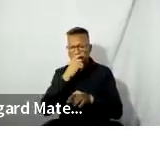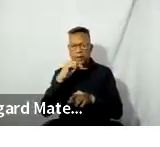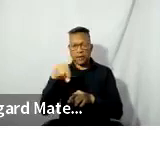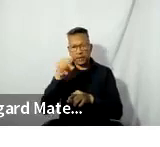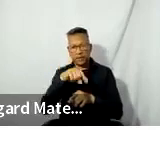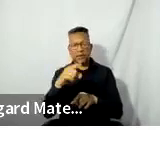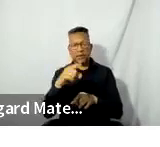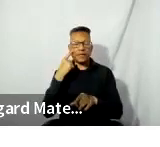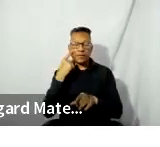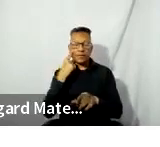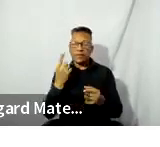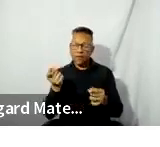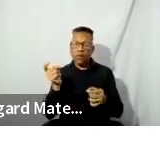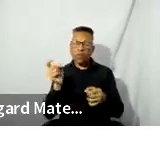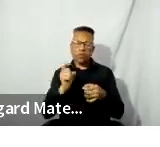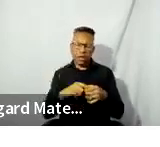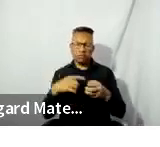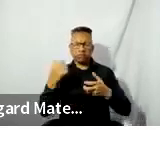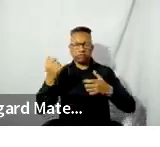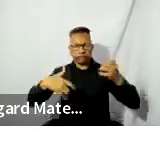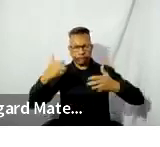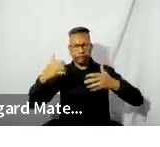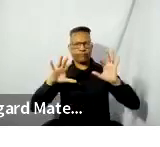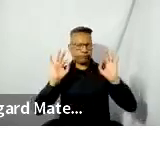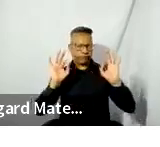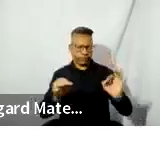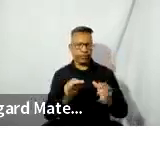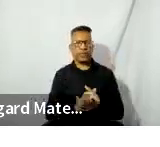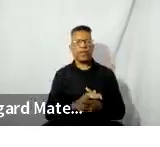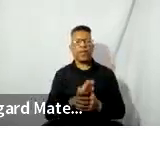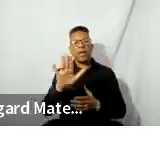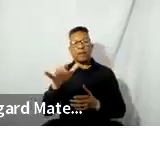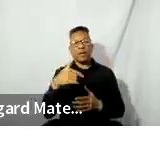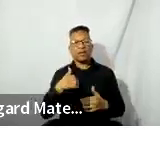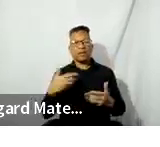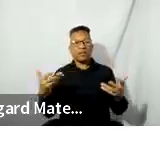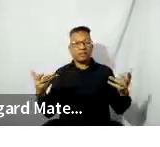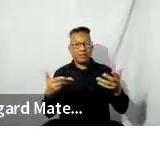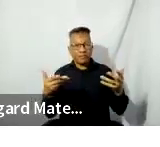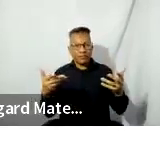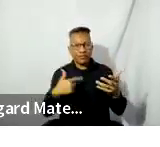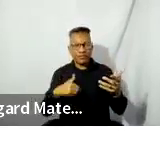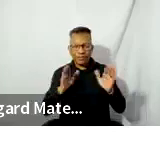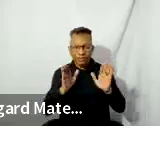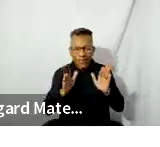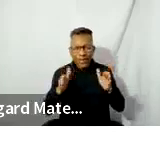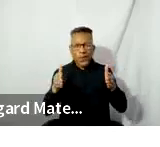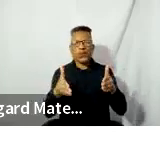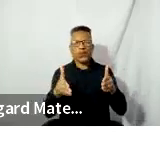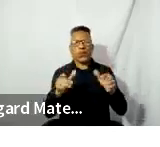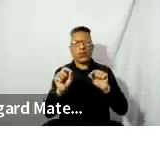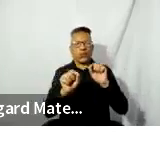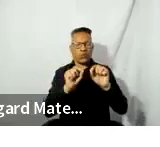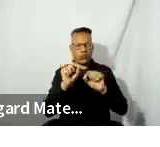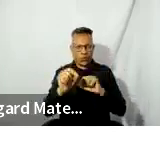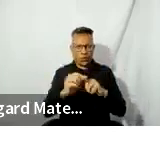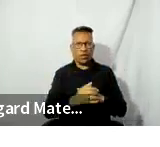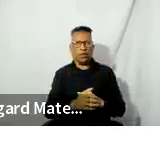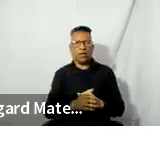back questions that we'll come back to i'm sure I I thought excuse me e in this session in this session. We could focus more directly